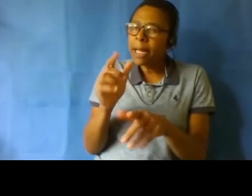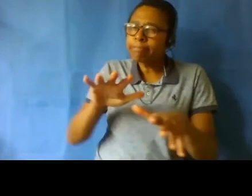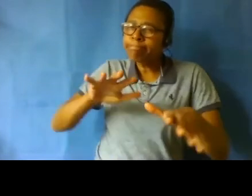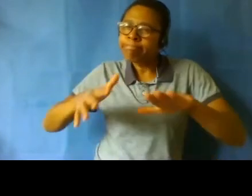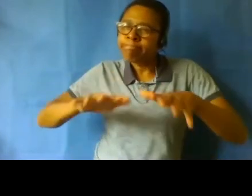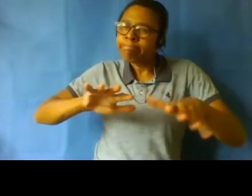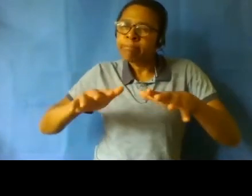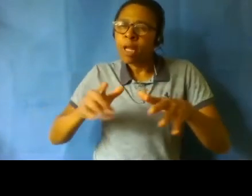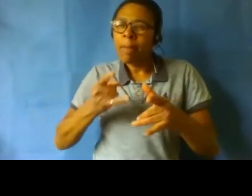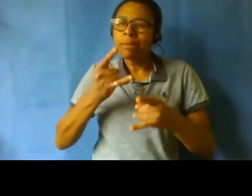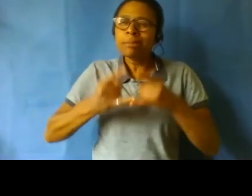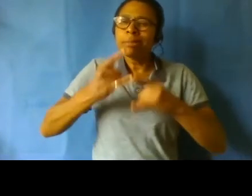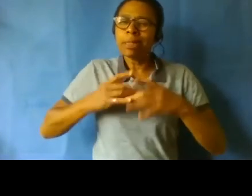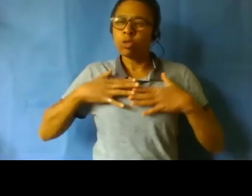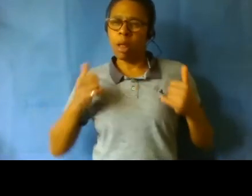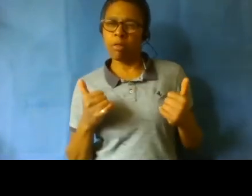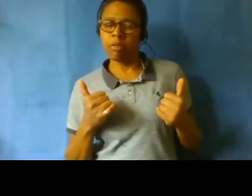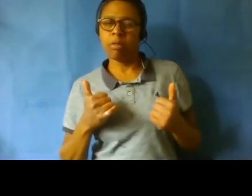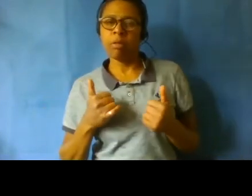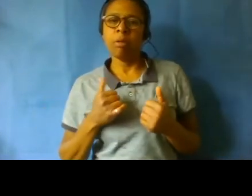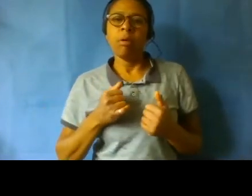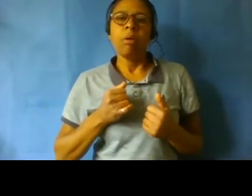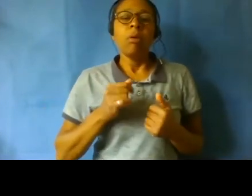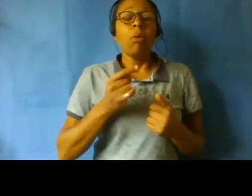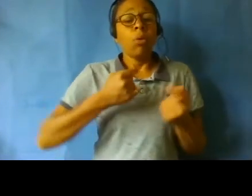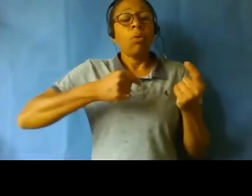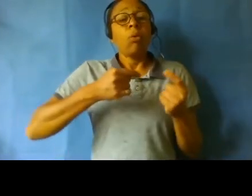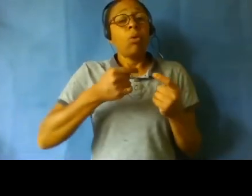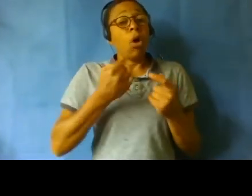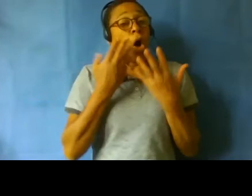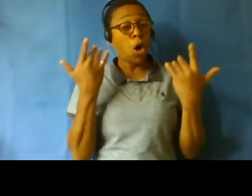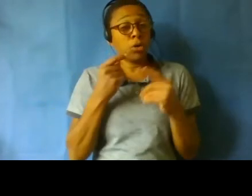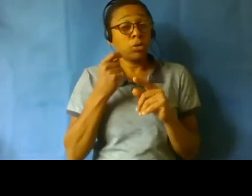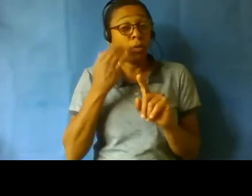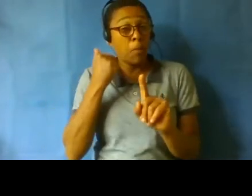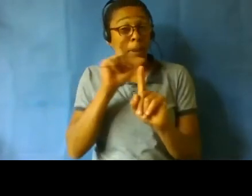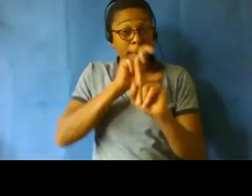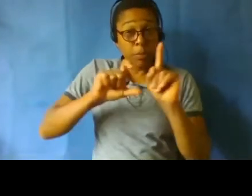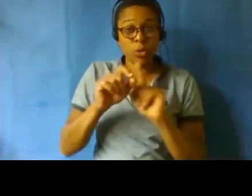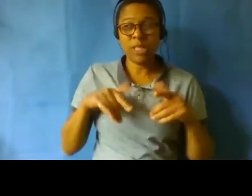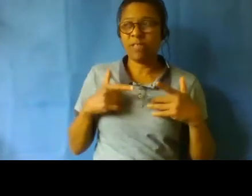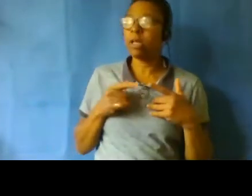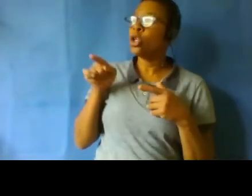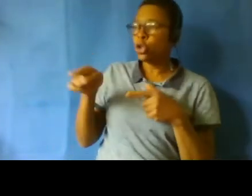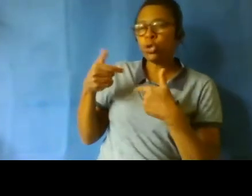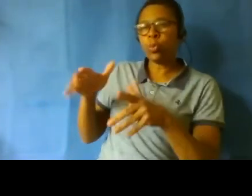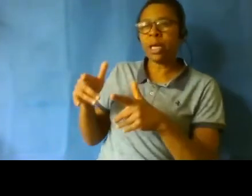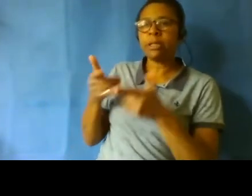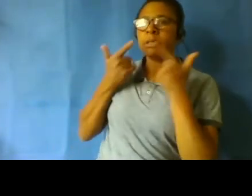people's historical role as guinea pigs for medical testing use many of us understandably reluctant to participate in medical treatments that are seen as